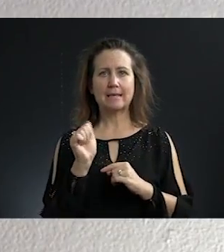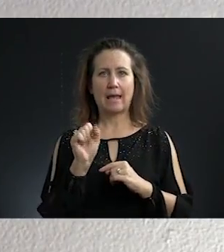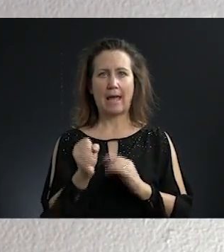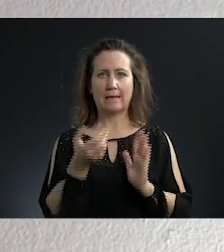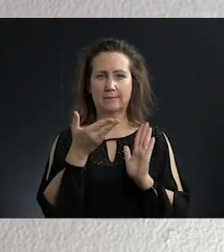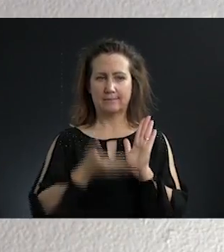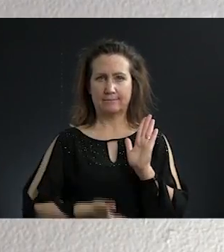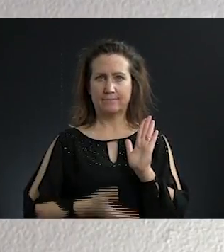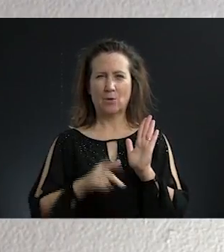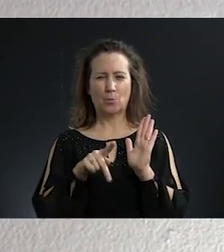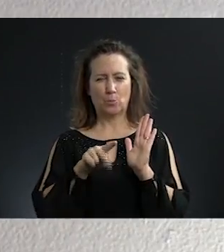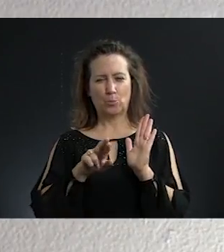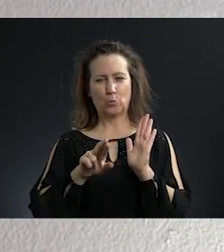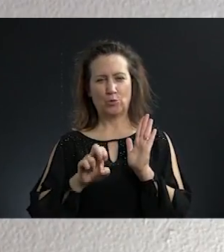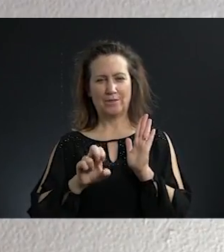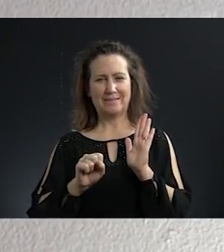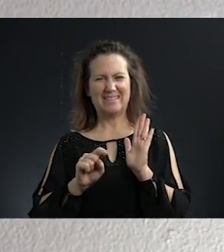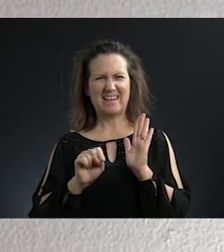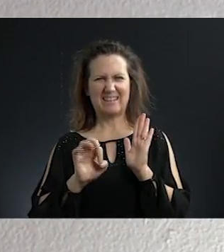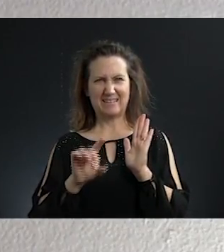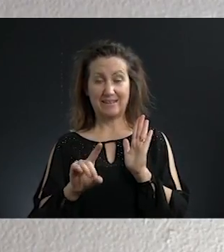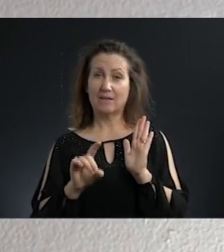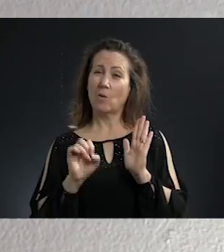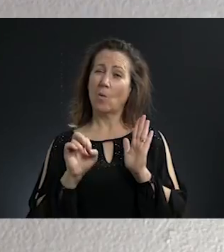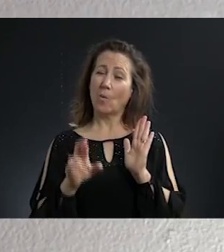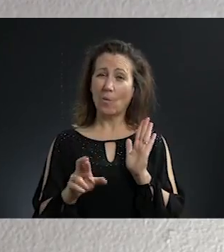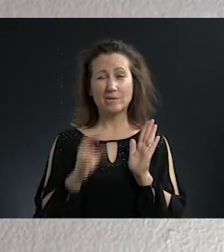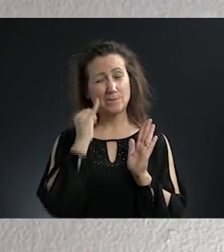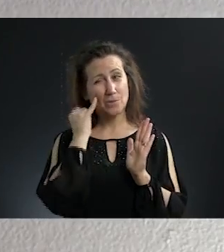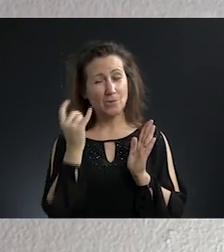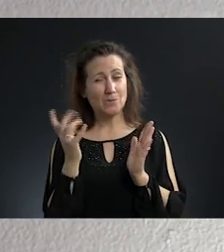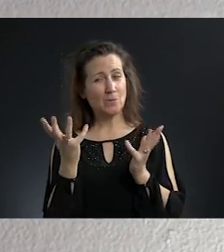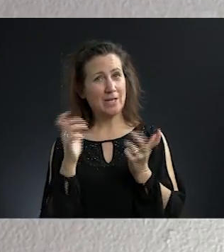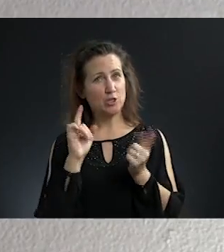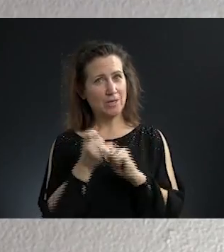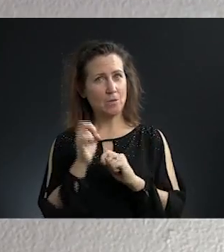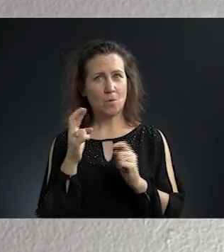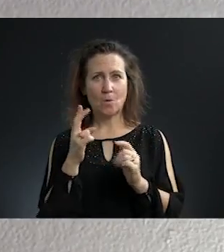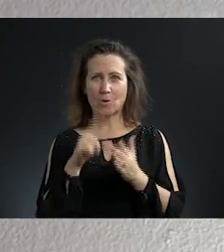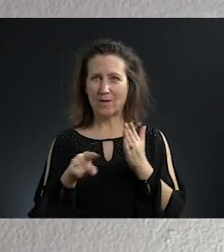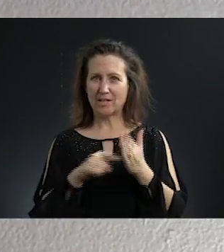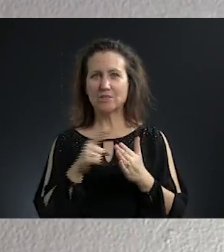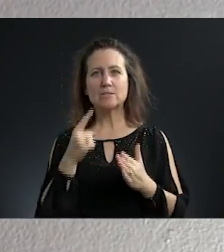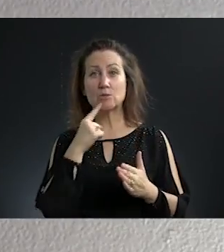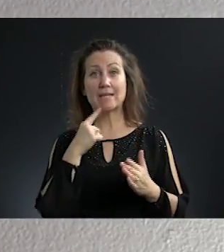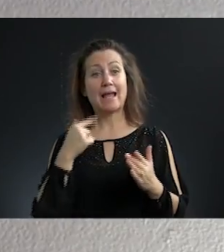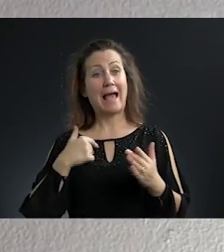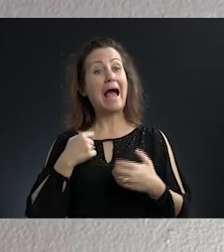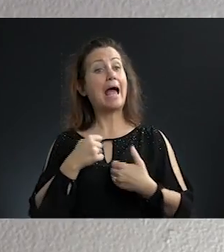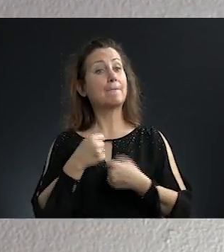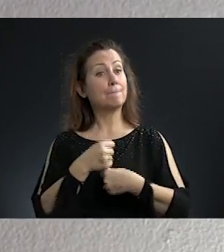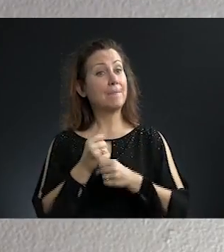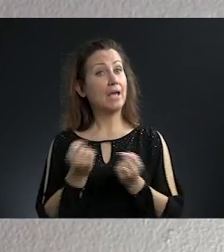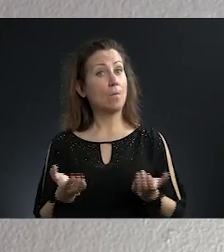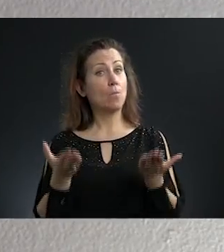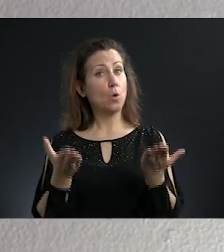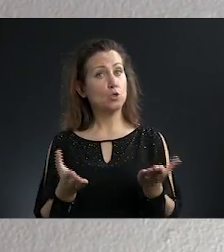Or if there were changes or corrections to those minutes you can say I make a motion to accept the minutes with changes